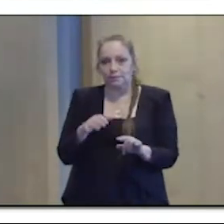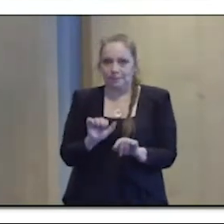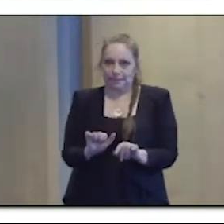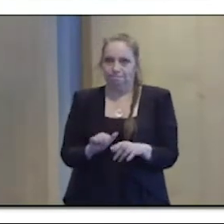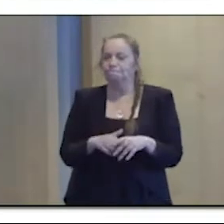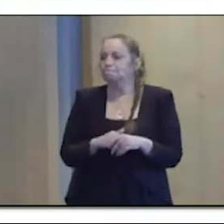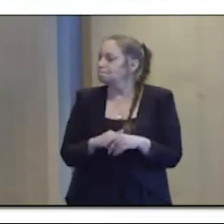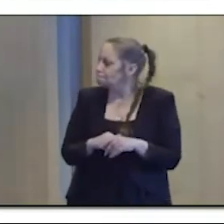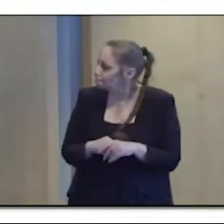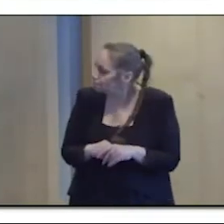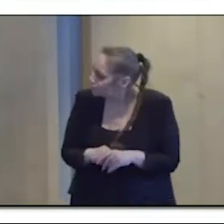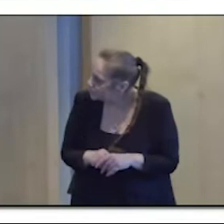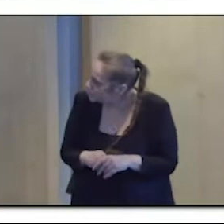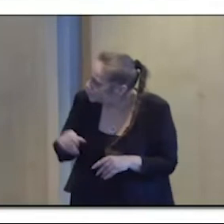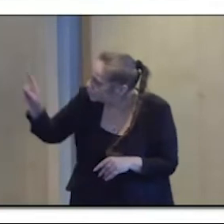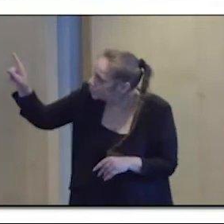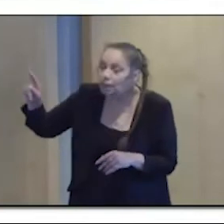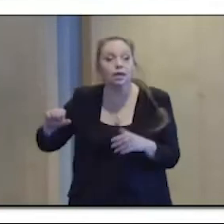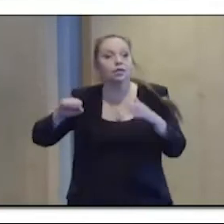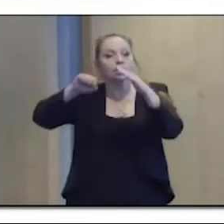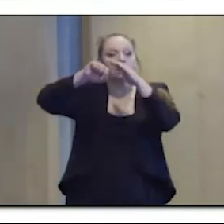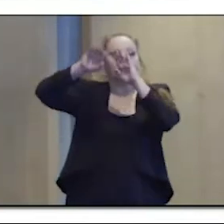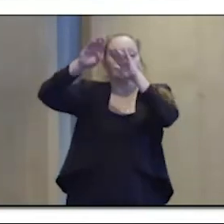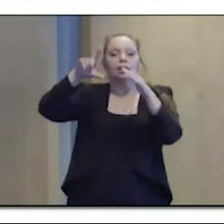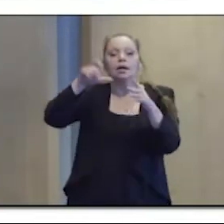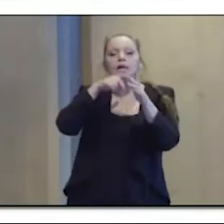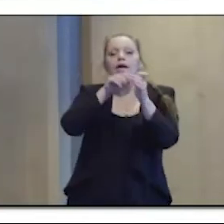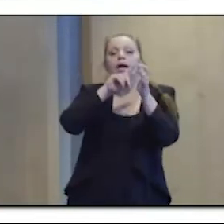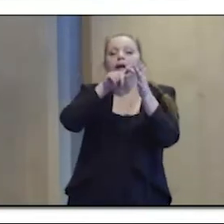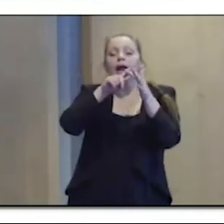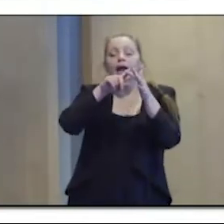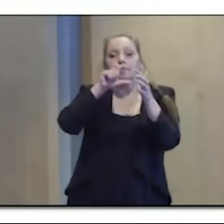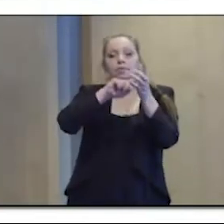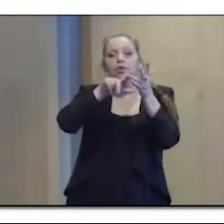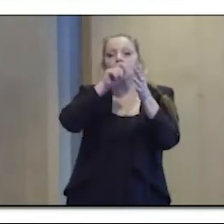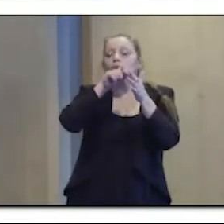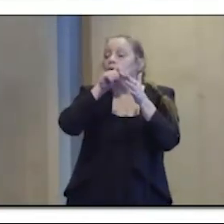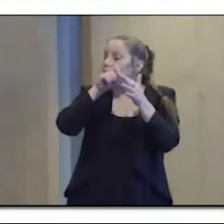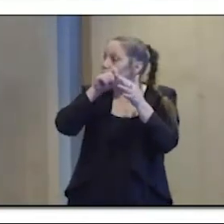The picture in the top right corner is the Cape Grim baseline air pollution station in Tasmania